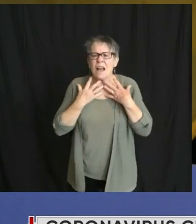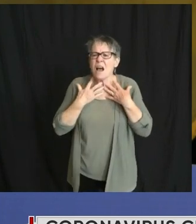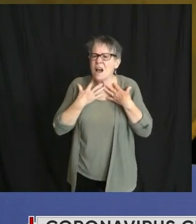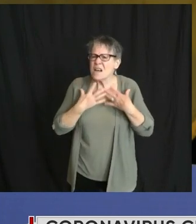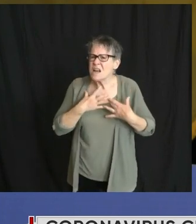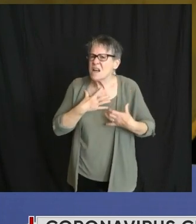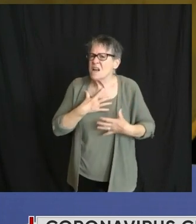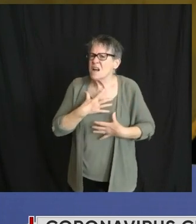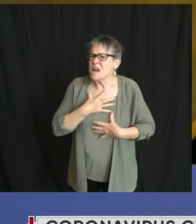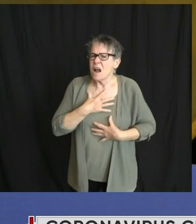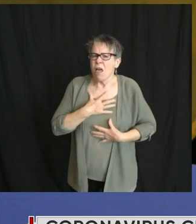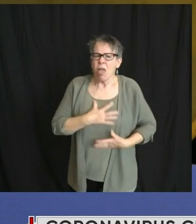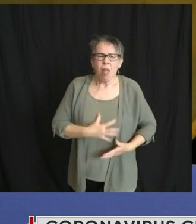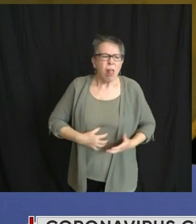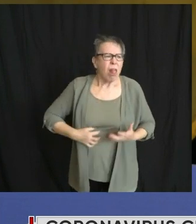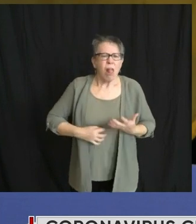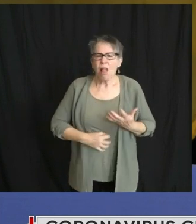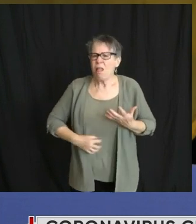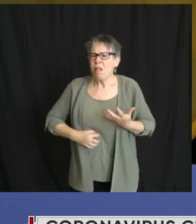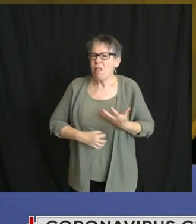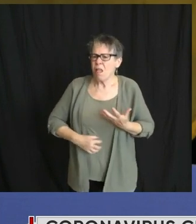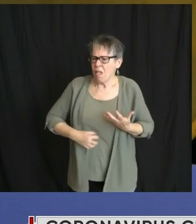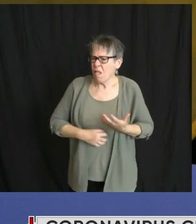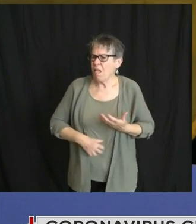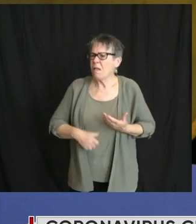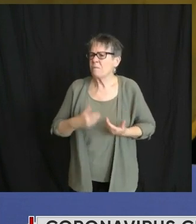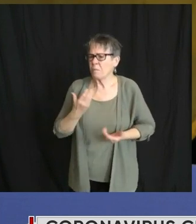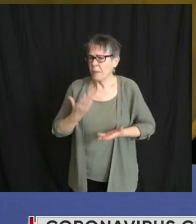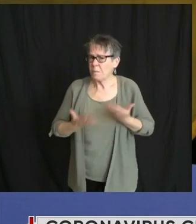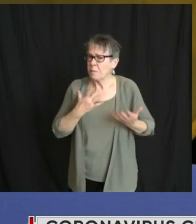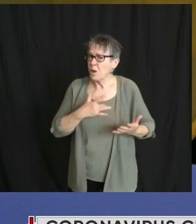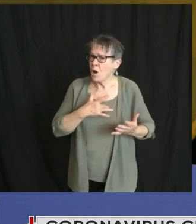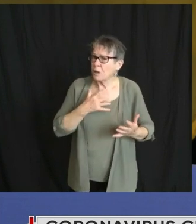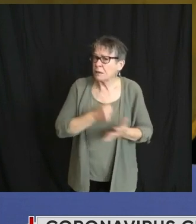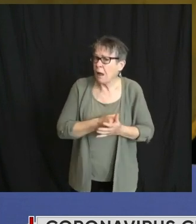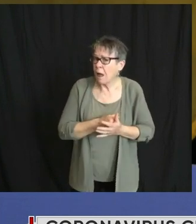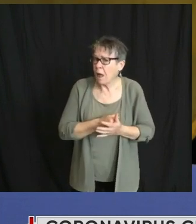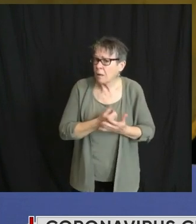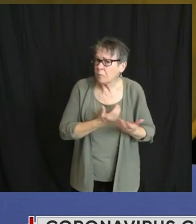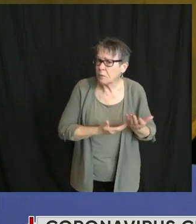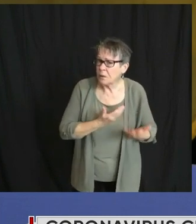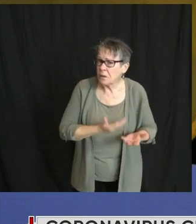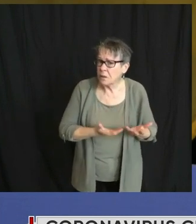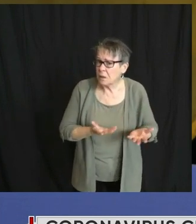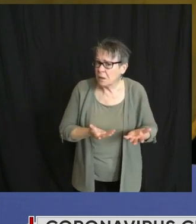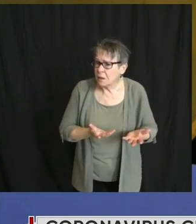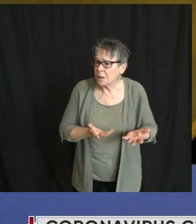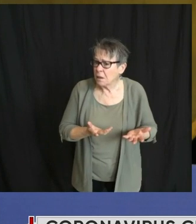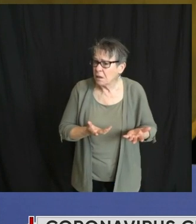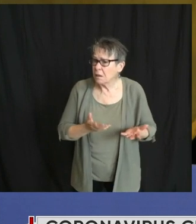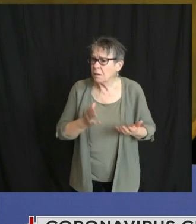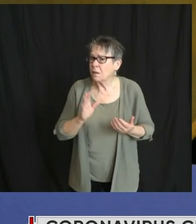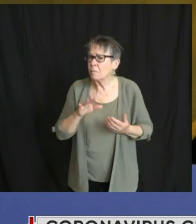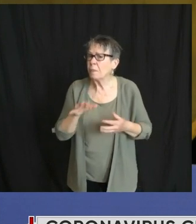JAW, STOMACH, SHORTNESS OF BREATH, NAUSEA, OR LIGHTHEADEDNESS MAY BE SIGNS OF